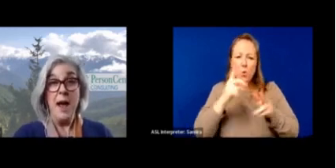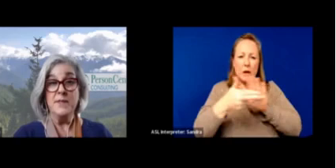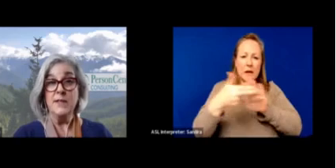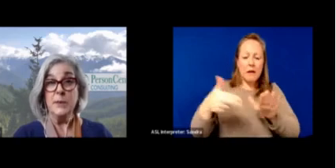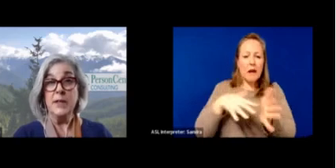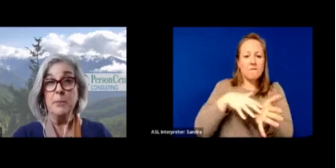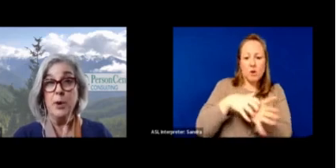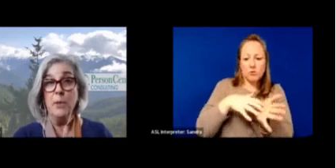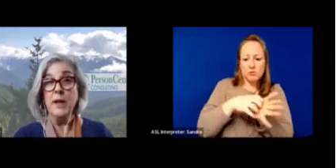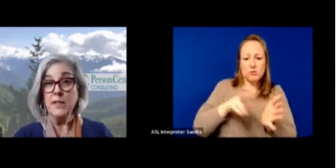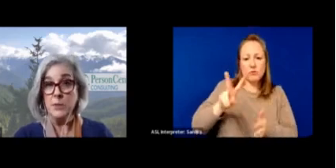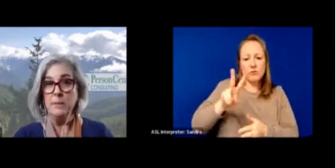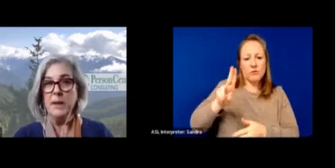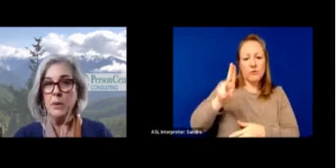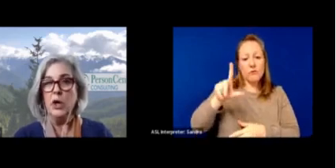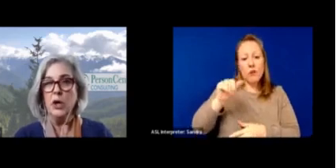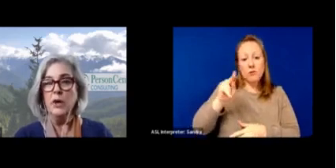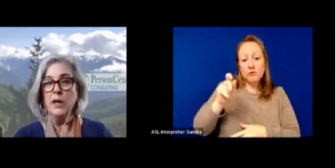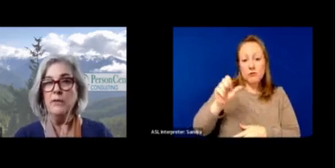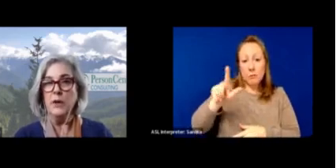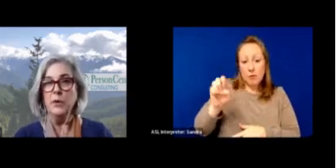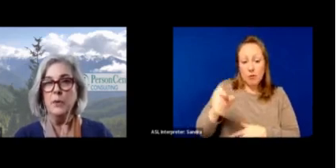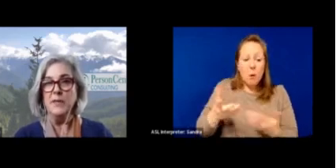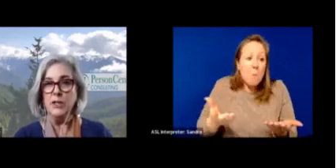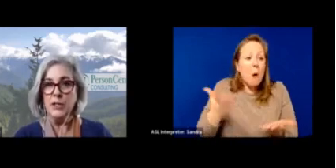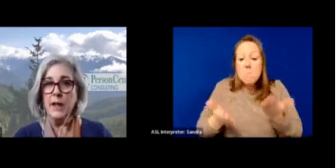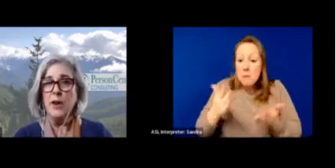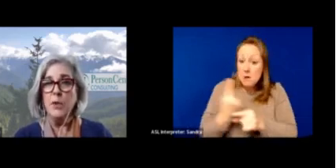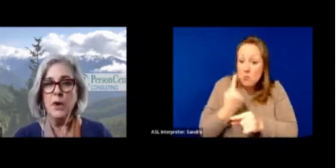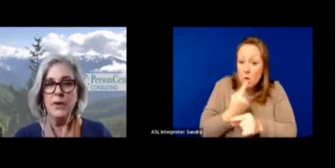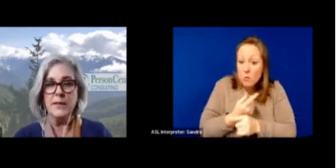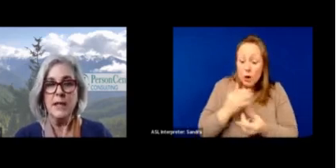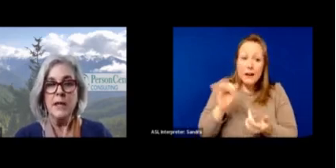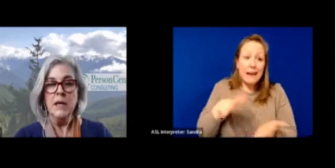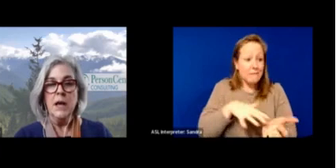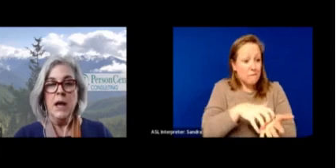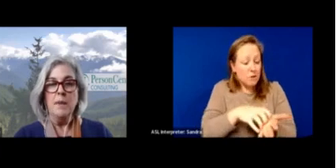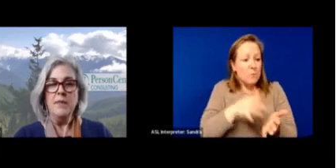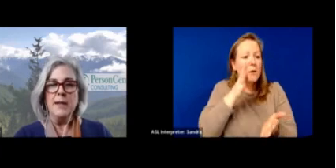of saying, no, no, no, that's too risky, we can't do that at all, when they're expressing an